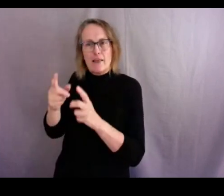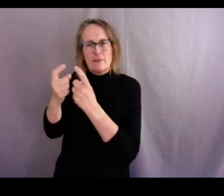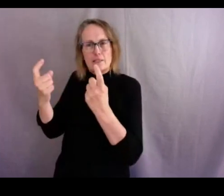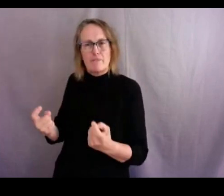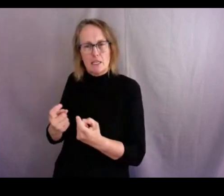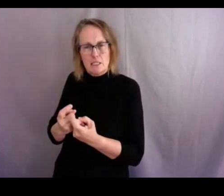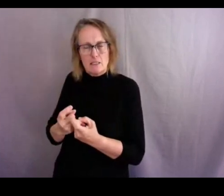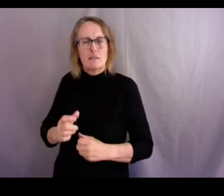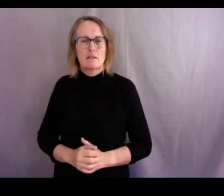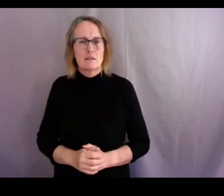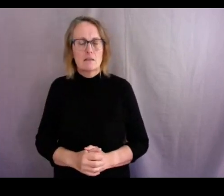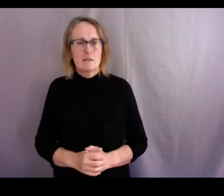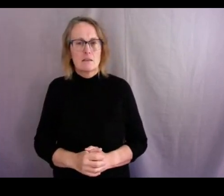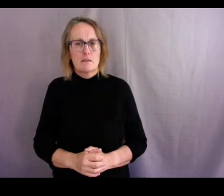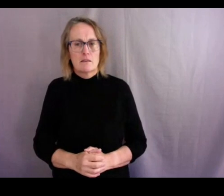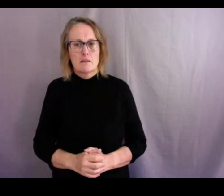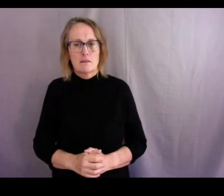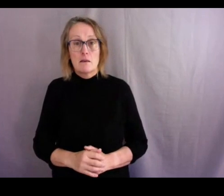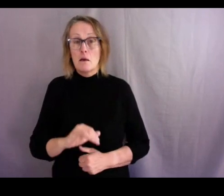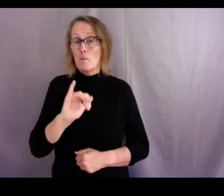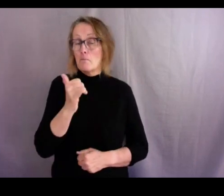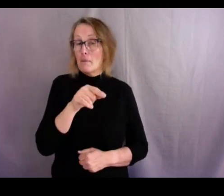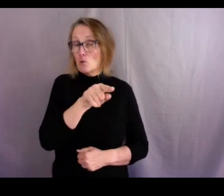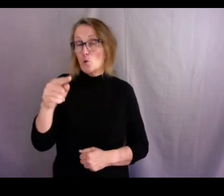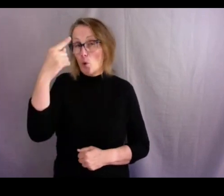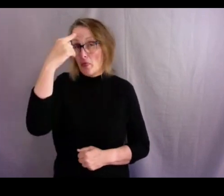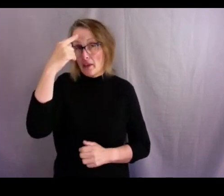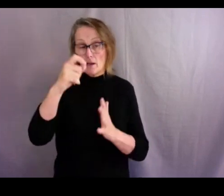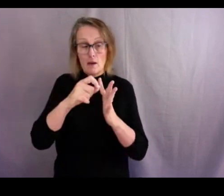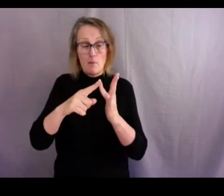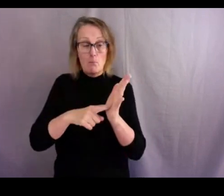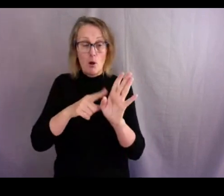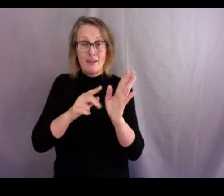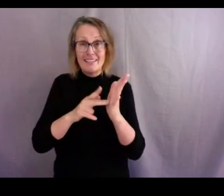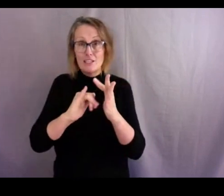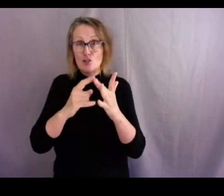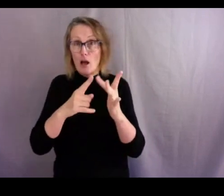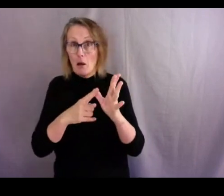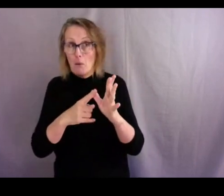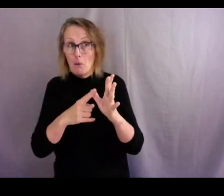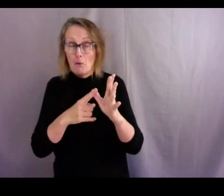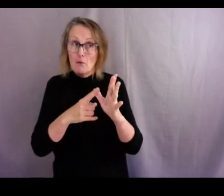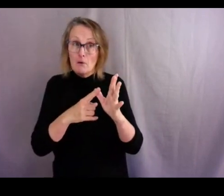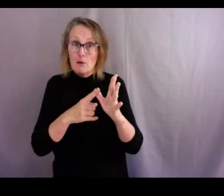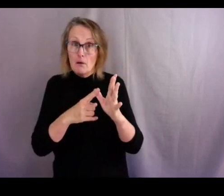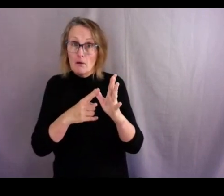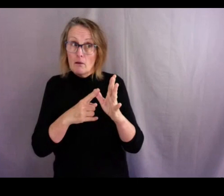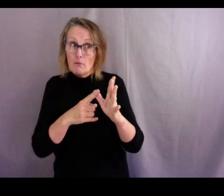we might have thought that Polynesia played a small but important part in world art history.